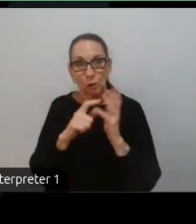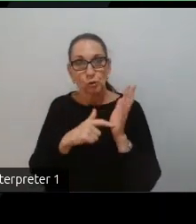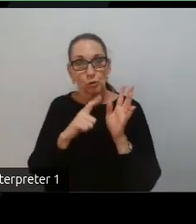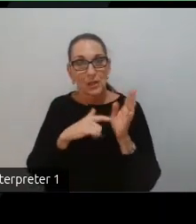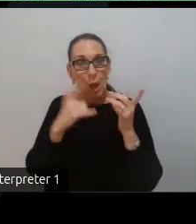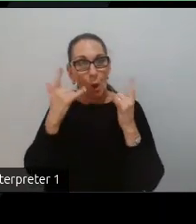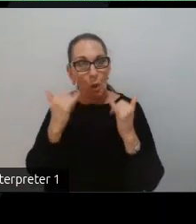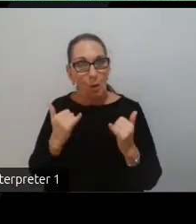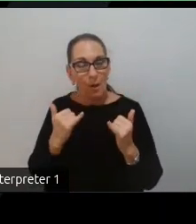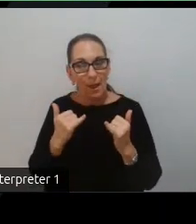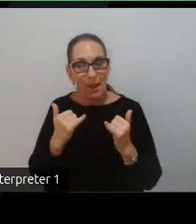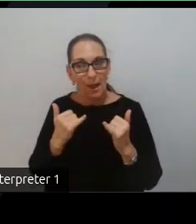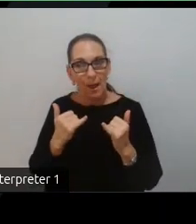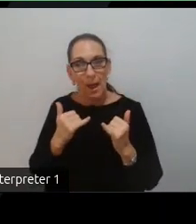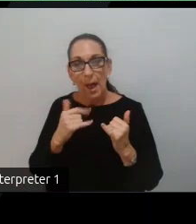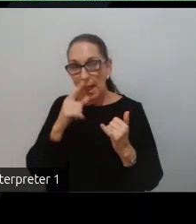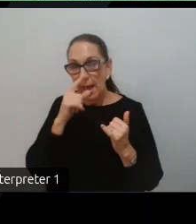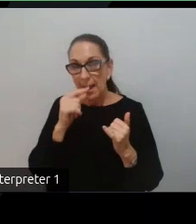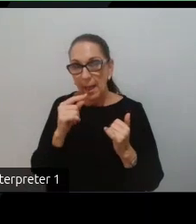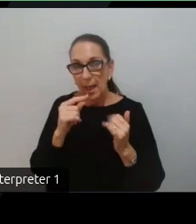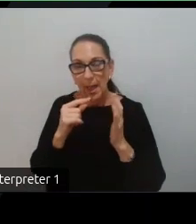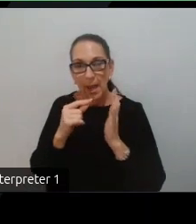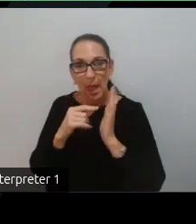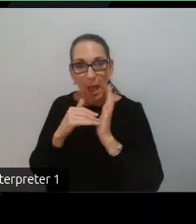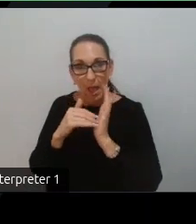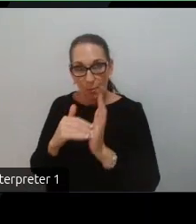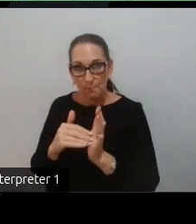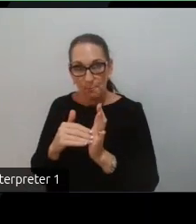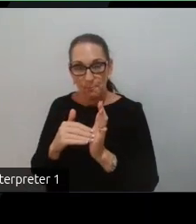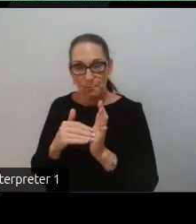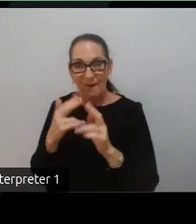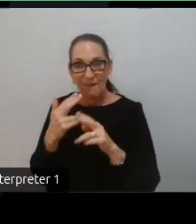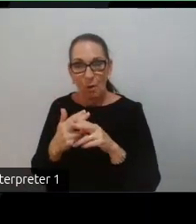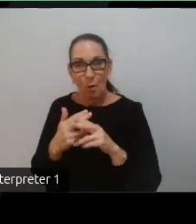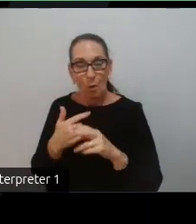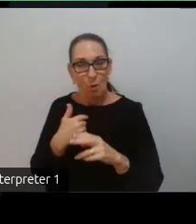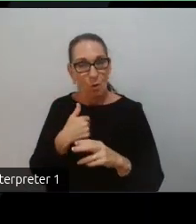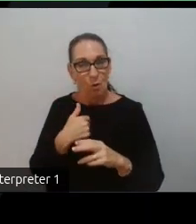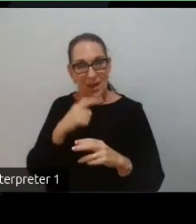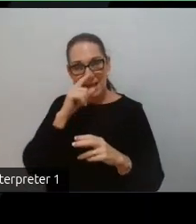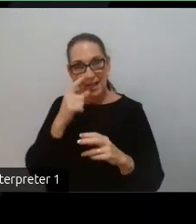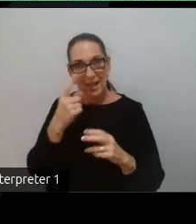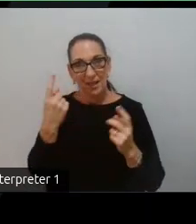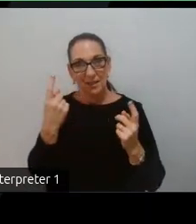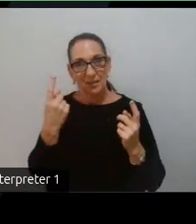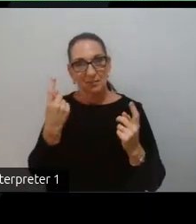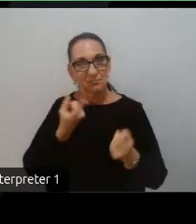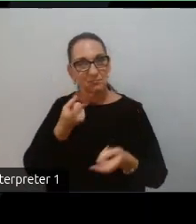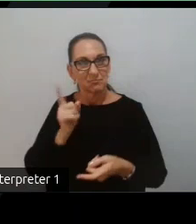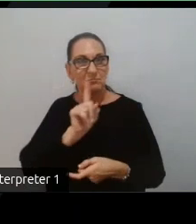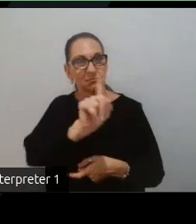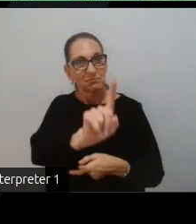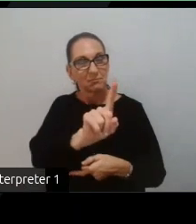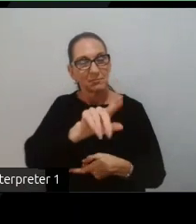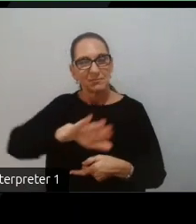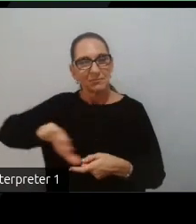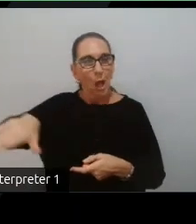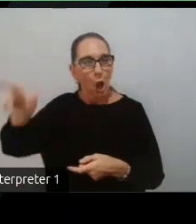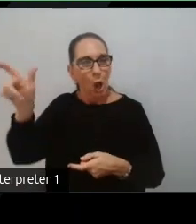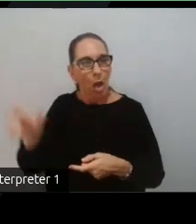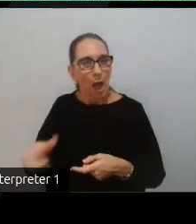can extend to a duty lawyer appearing on behalf of the client, negotiating with the other person